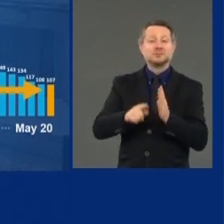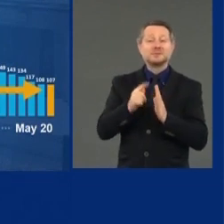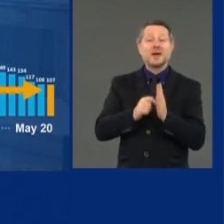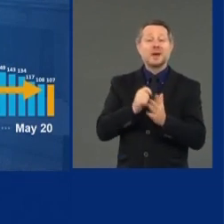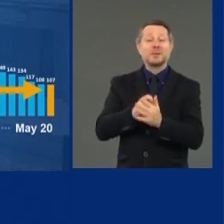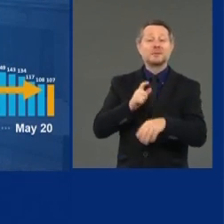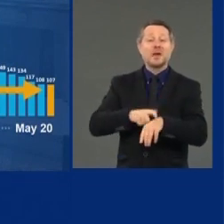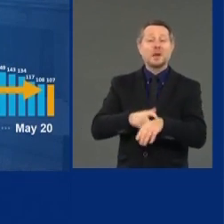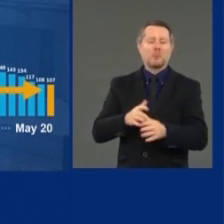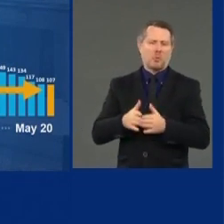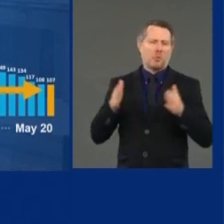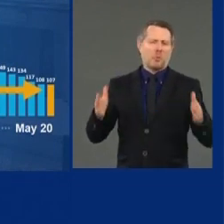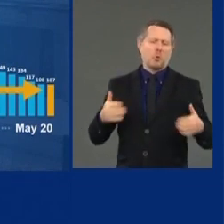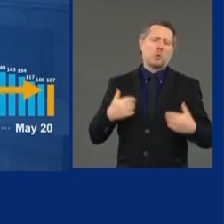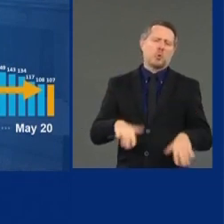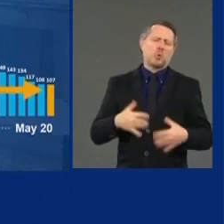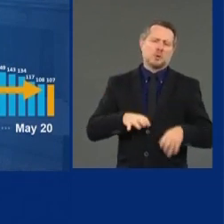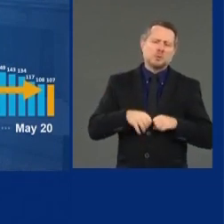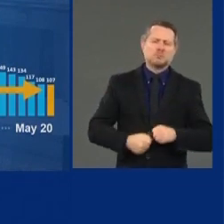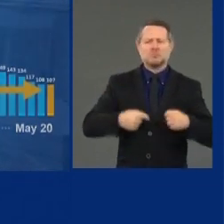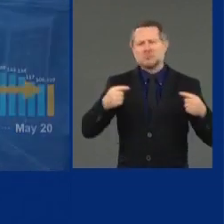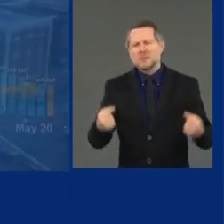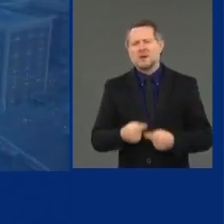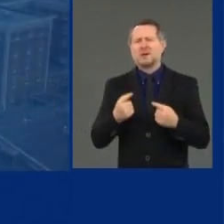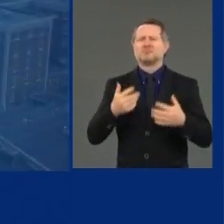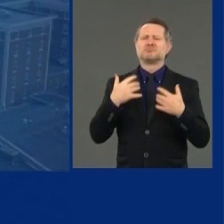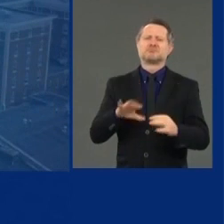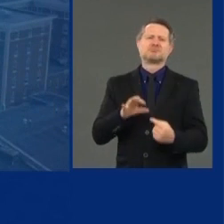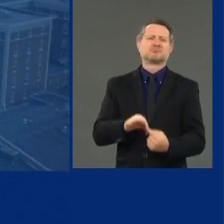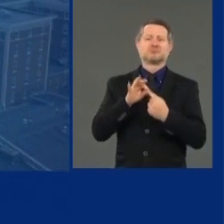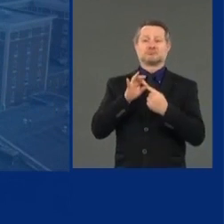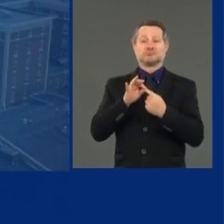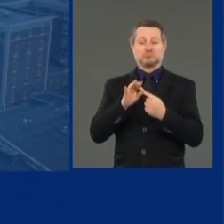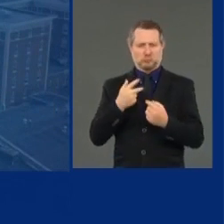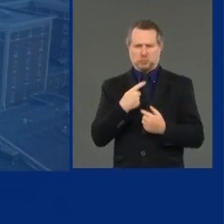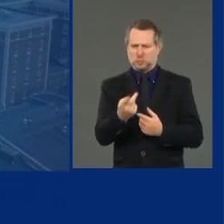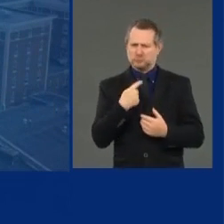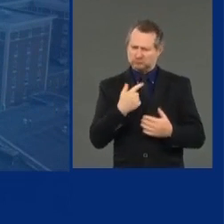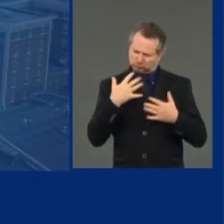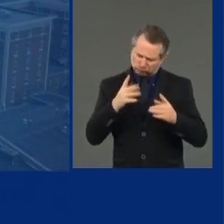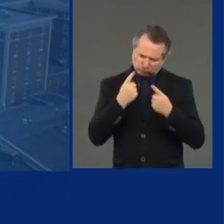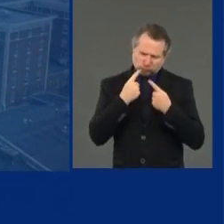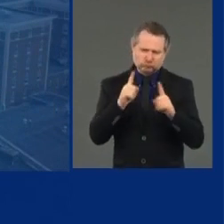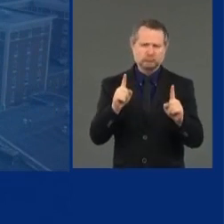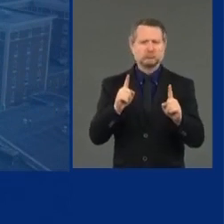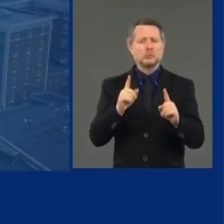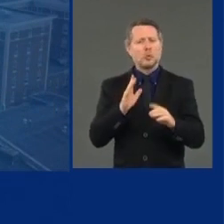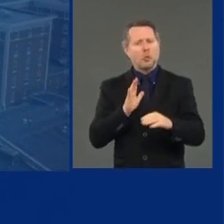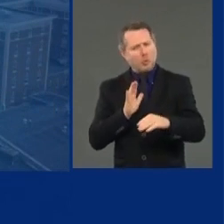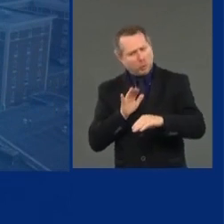A LOT OF PAIN, UNIQUE PERIOD, BUT WE GOT THROUGH IT.